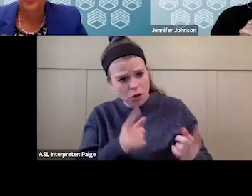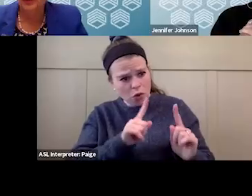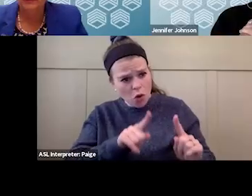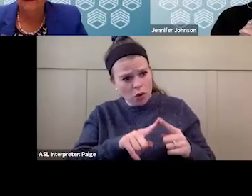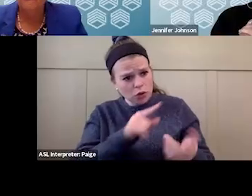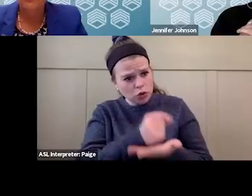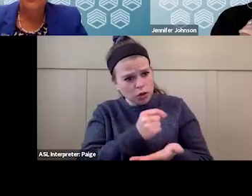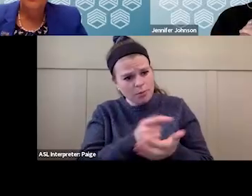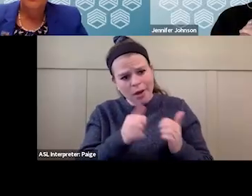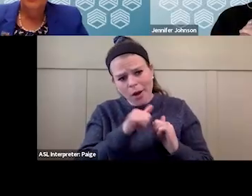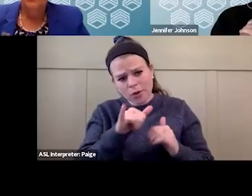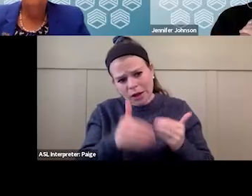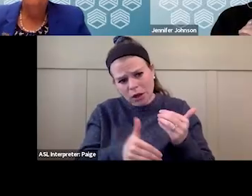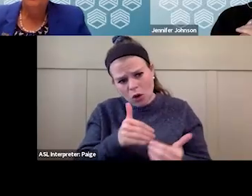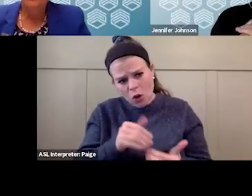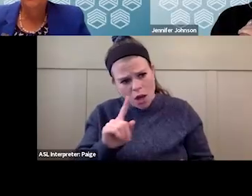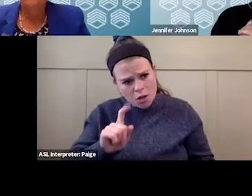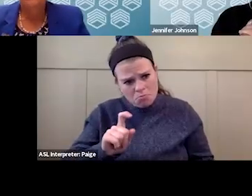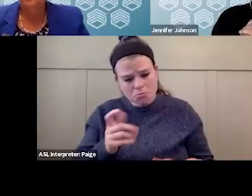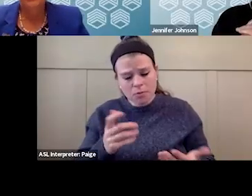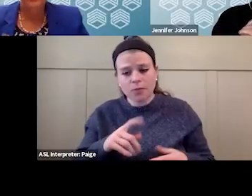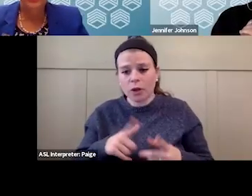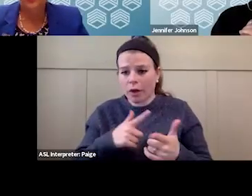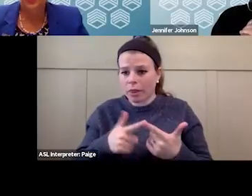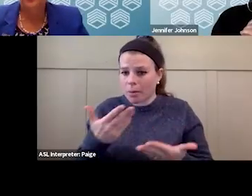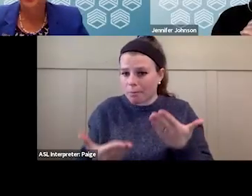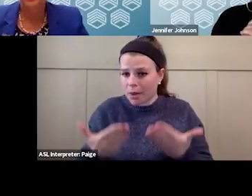"How are you doing there?" Um, and then maybe you might wanna give a short